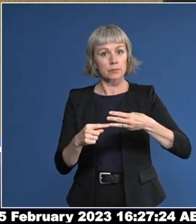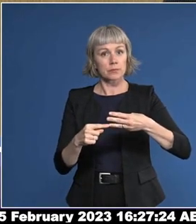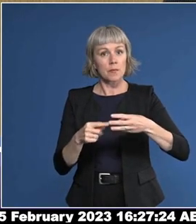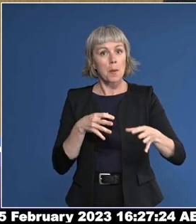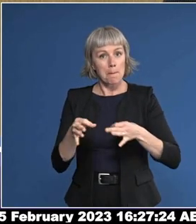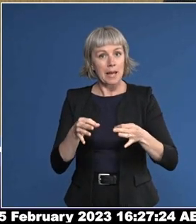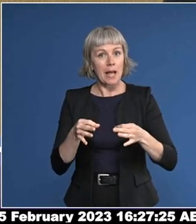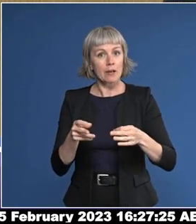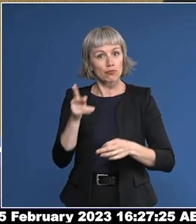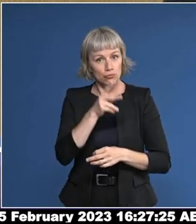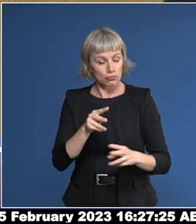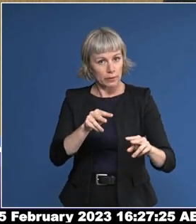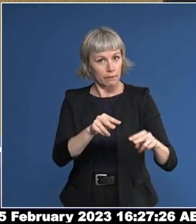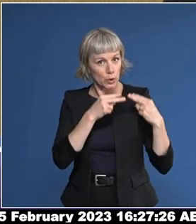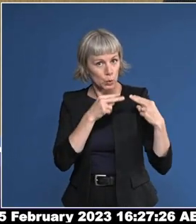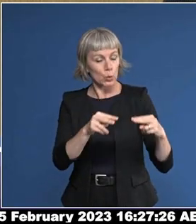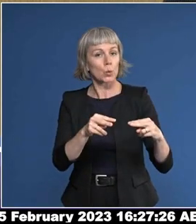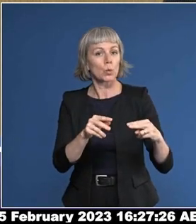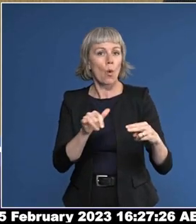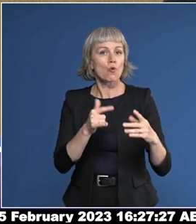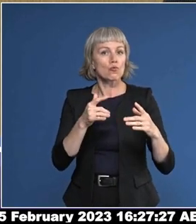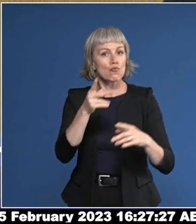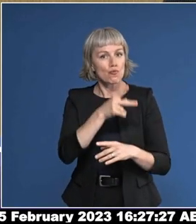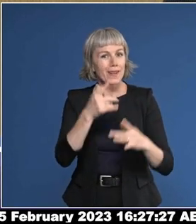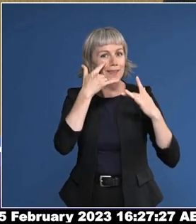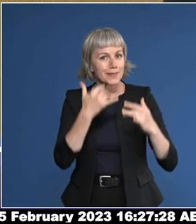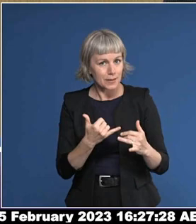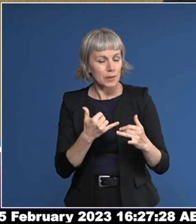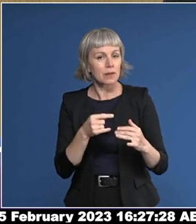report, which is typically due eight weeks before a participant will go through a plan